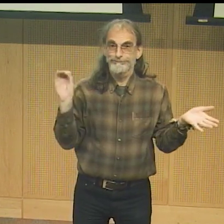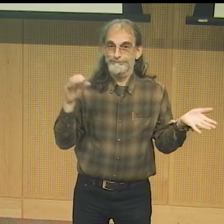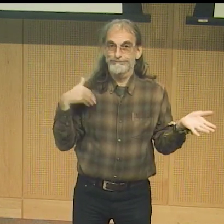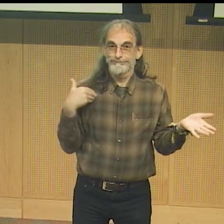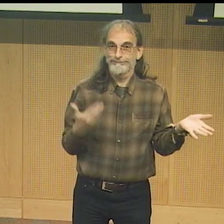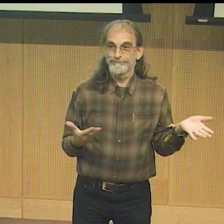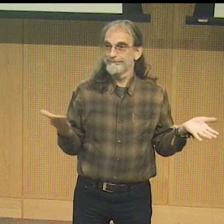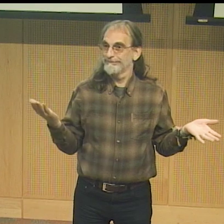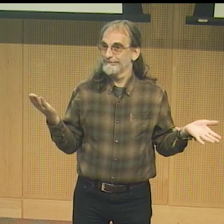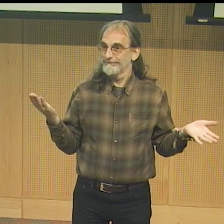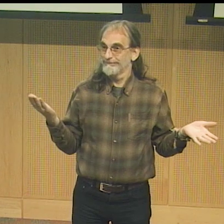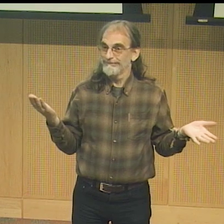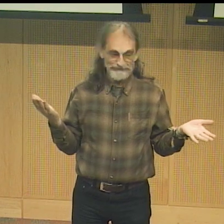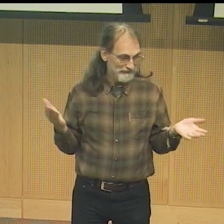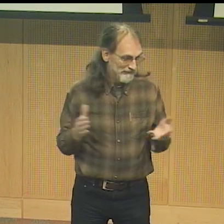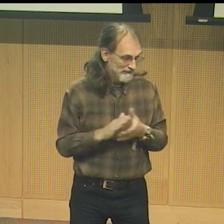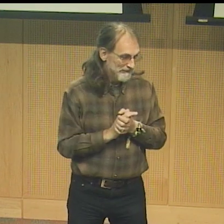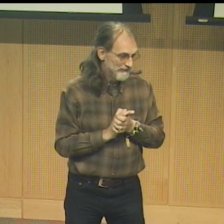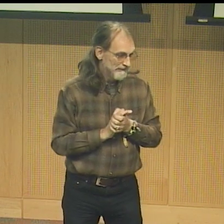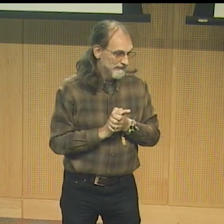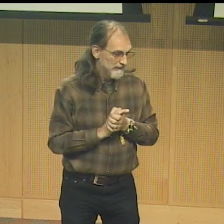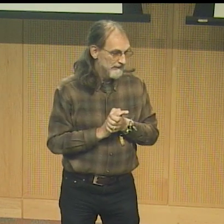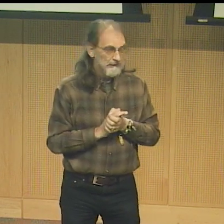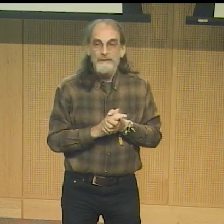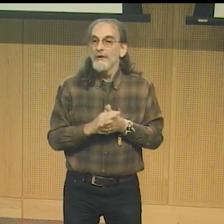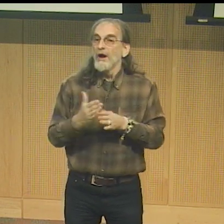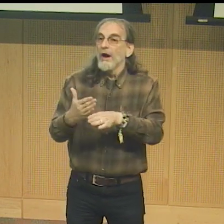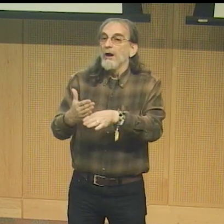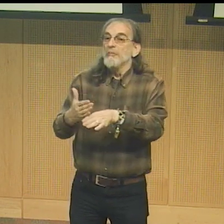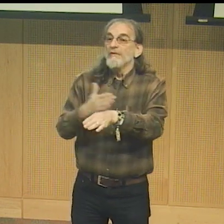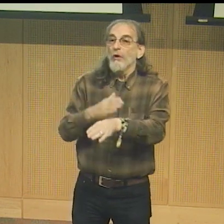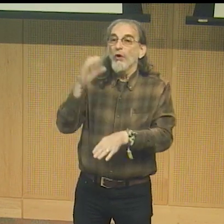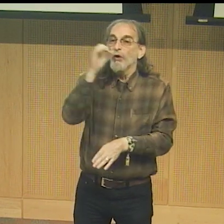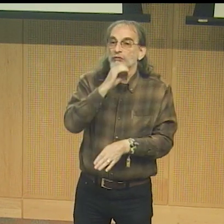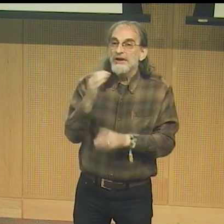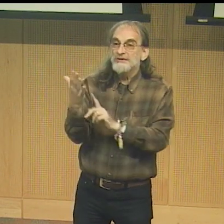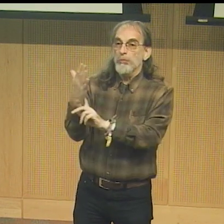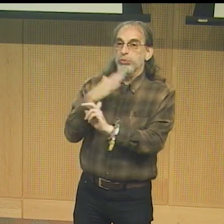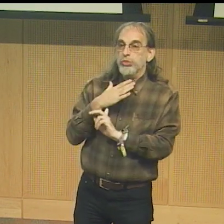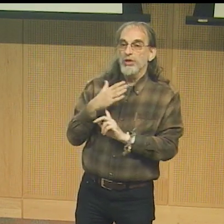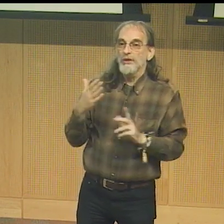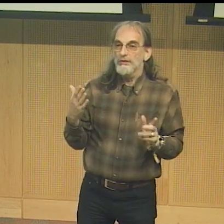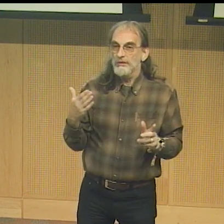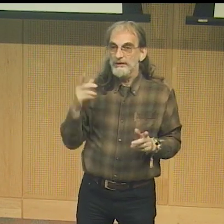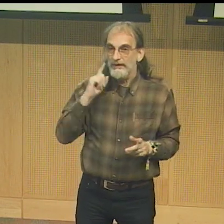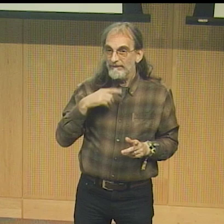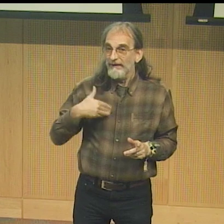But if we do, it hasn't been categorized or researched at this point.